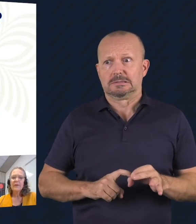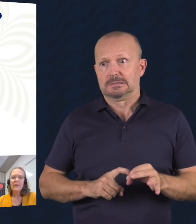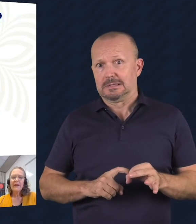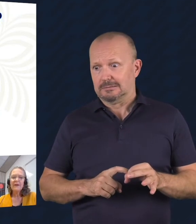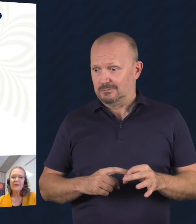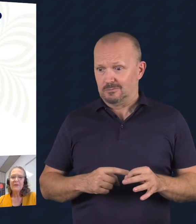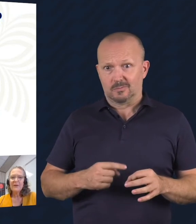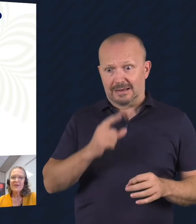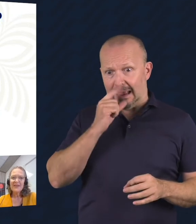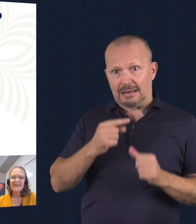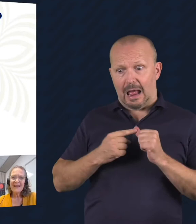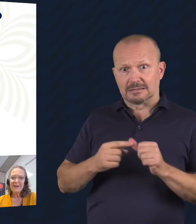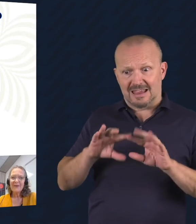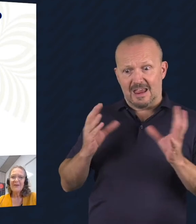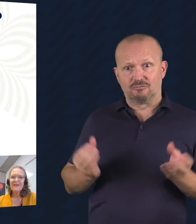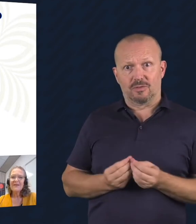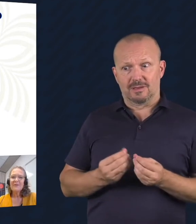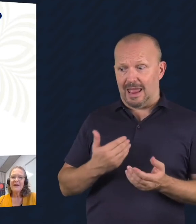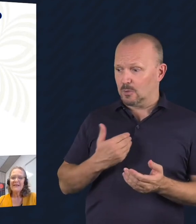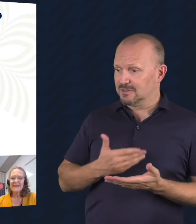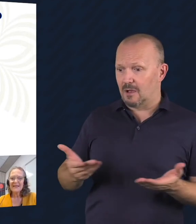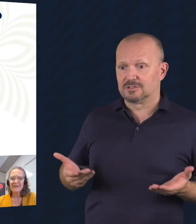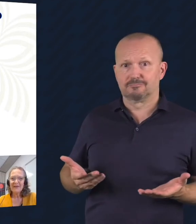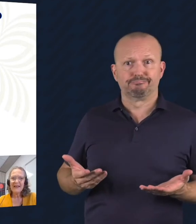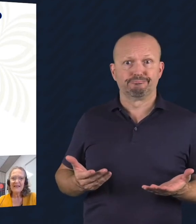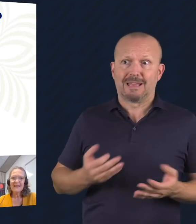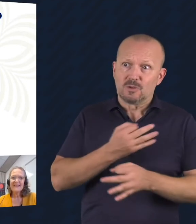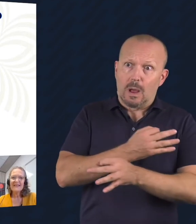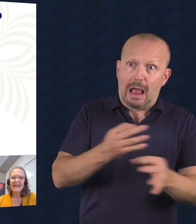We have a lot of questions and we're looking to the wider sector for answers.